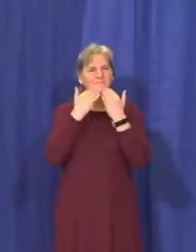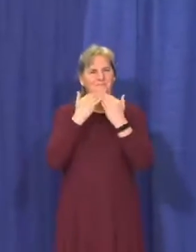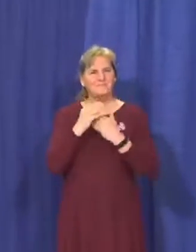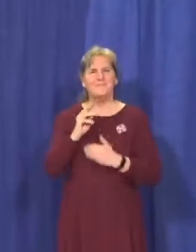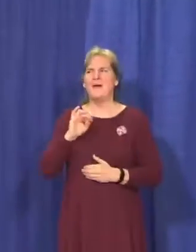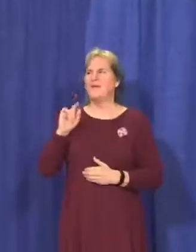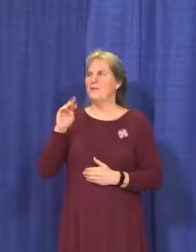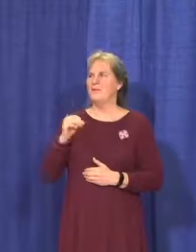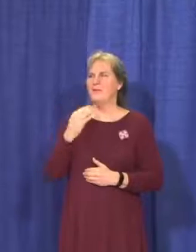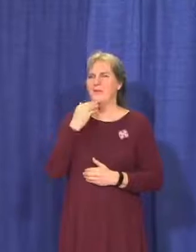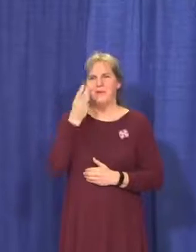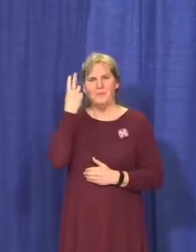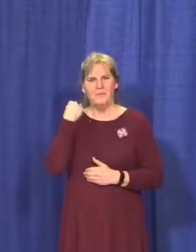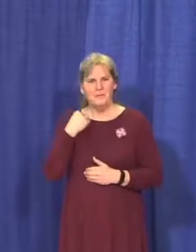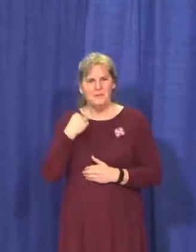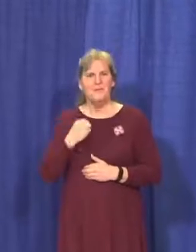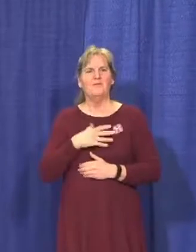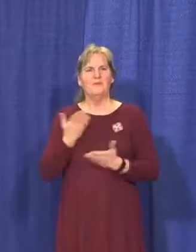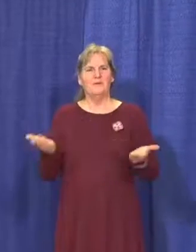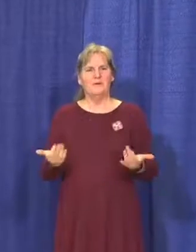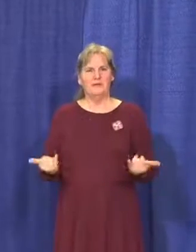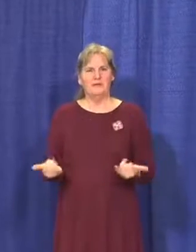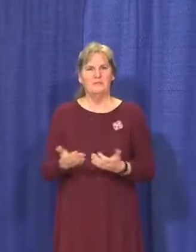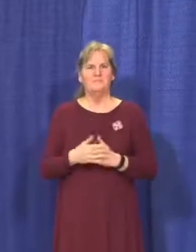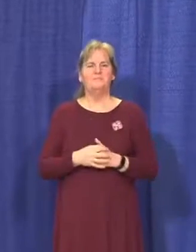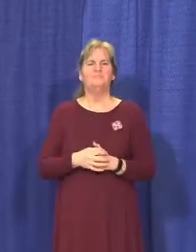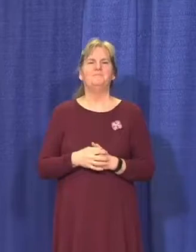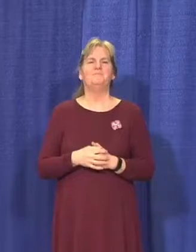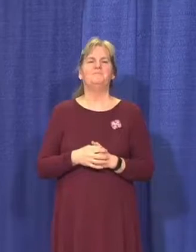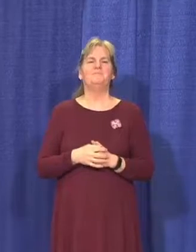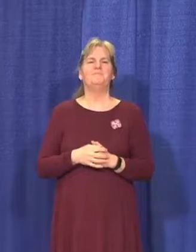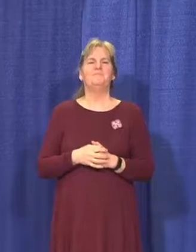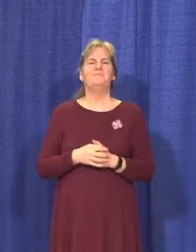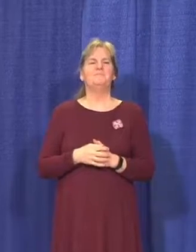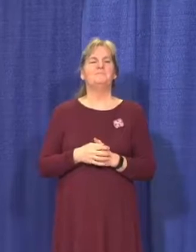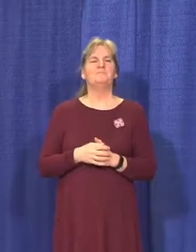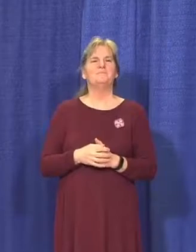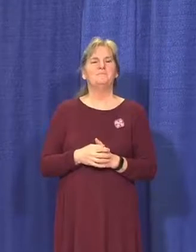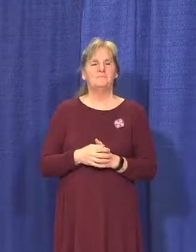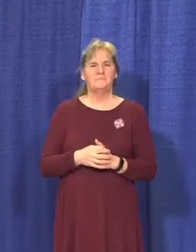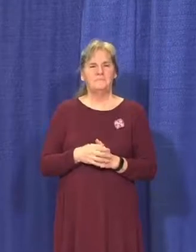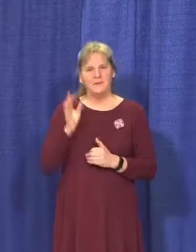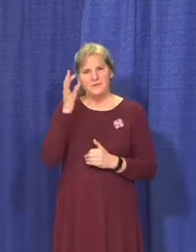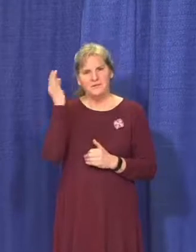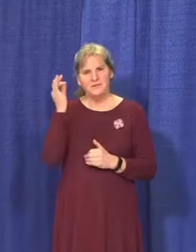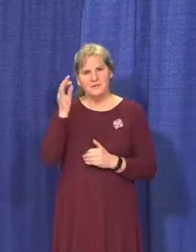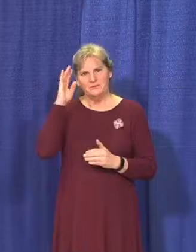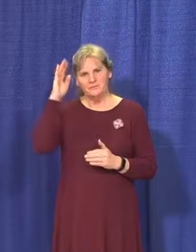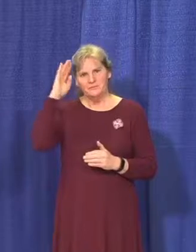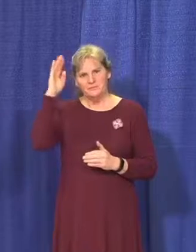you, wary, for being here. [ Speaking French ]